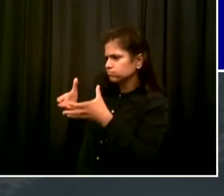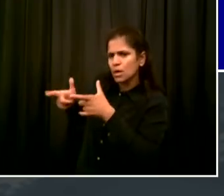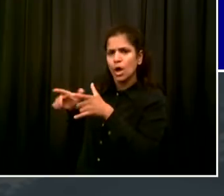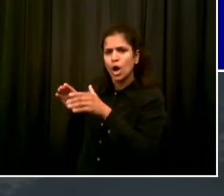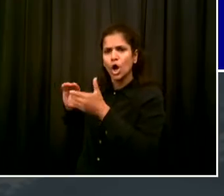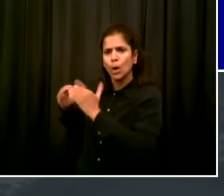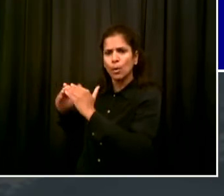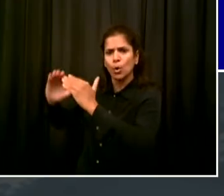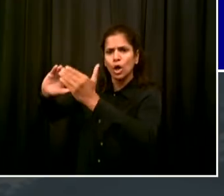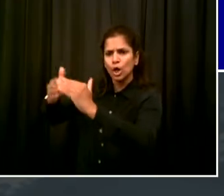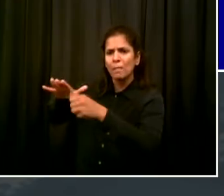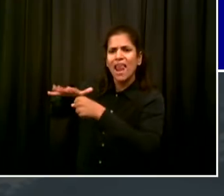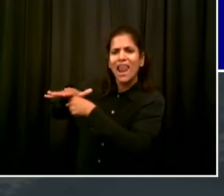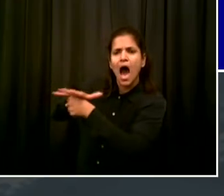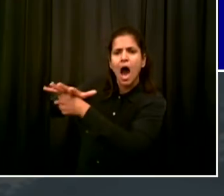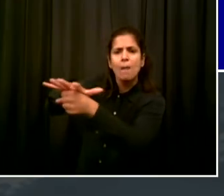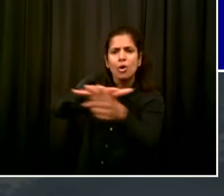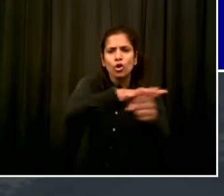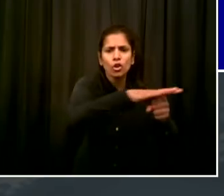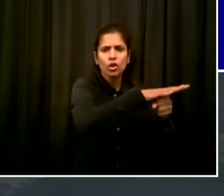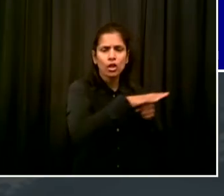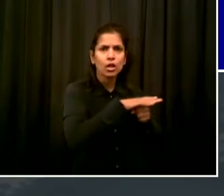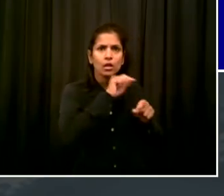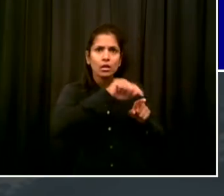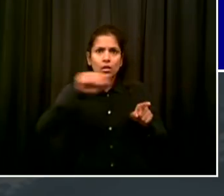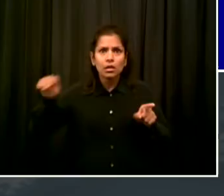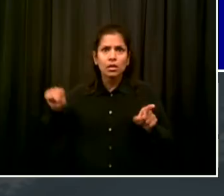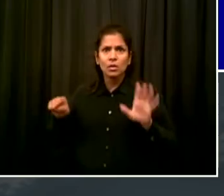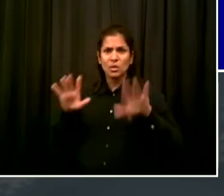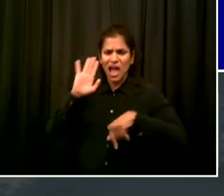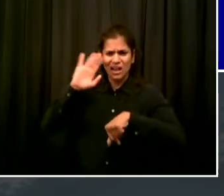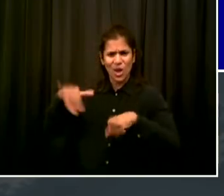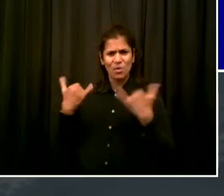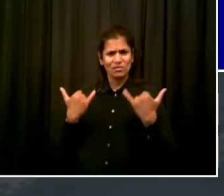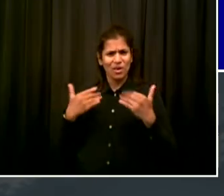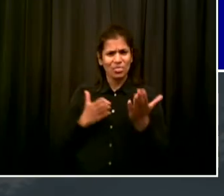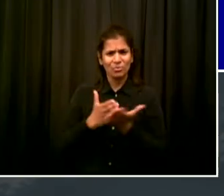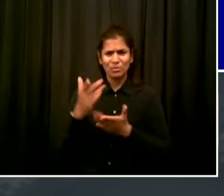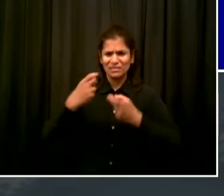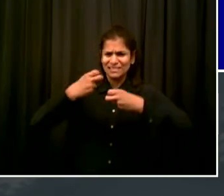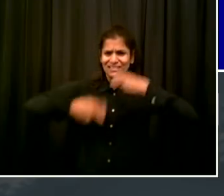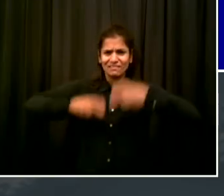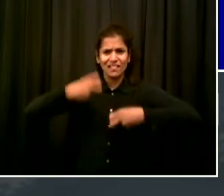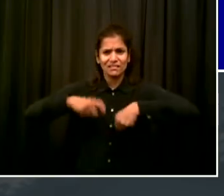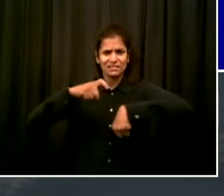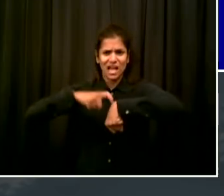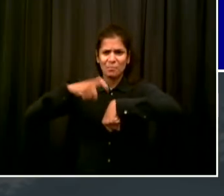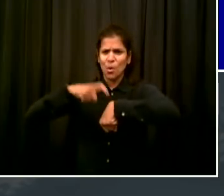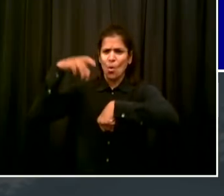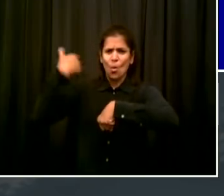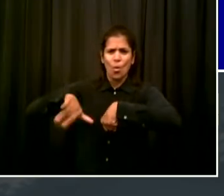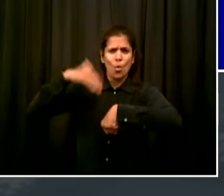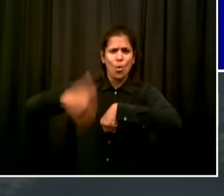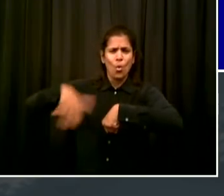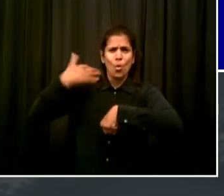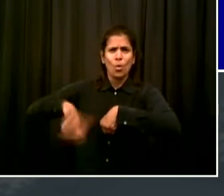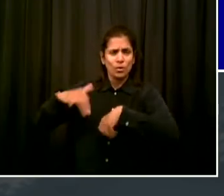DISLOCATION AND THE BREAKDOWN OF THE UNFCIOTNING OFOUR CRMIINAL JUSTICE SYSTEM IN TERMS OF OUR COURTS . THAT IS